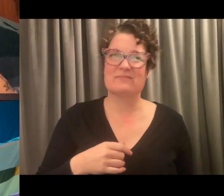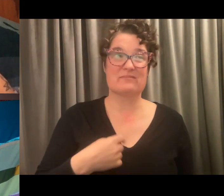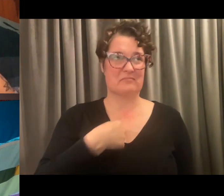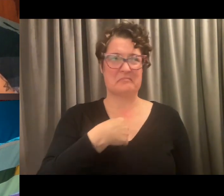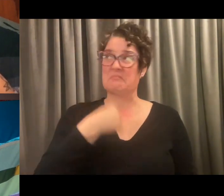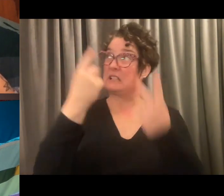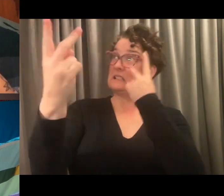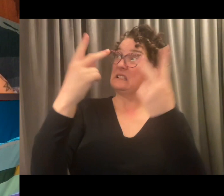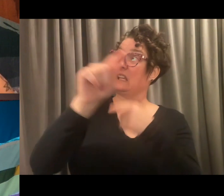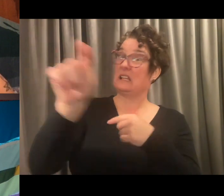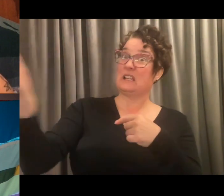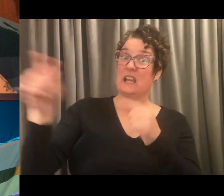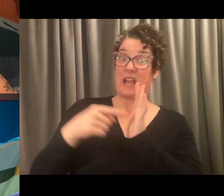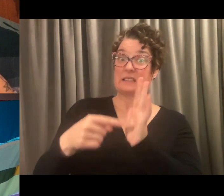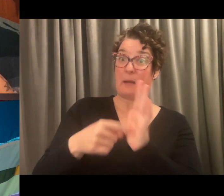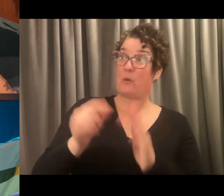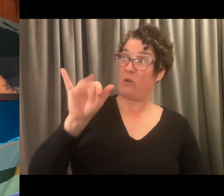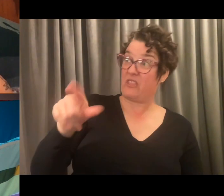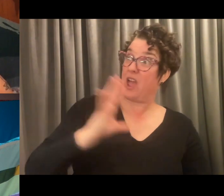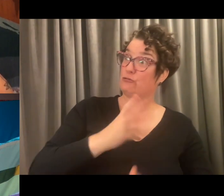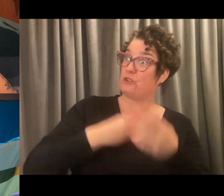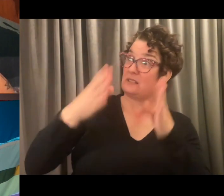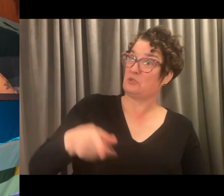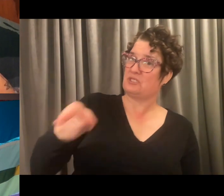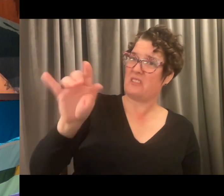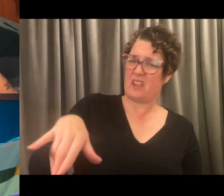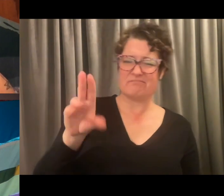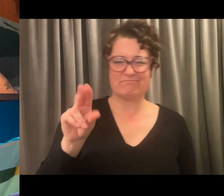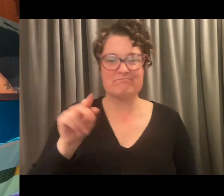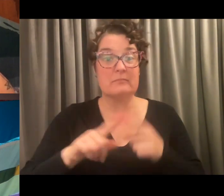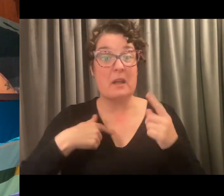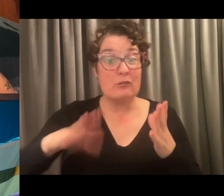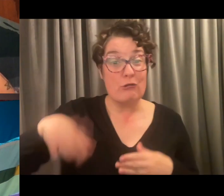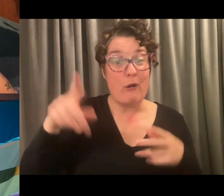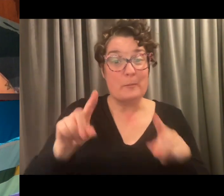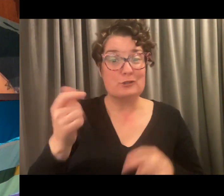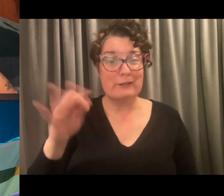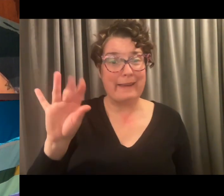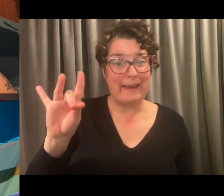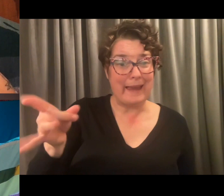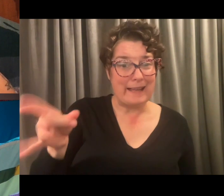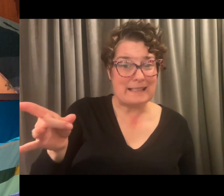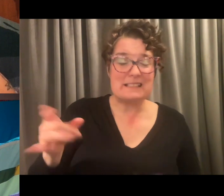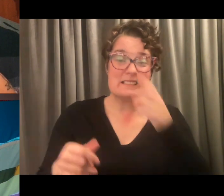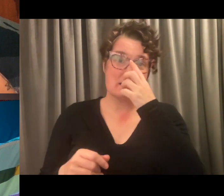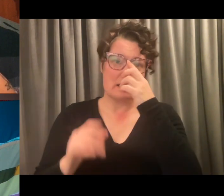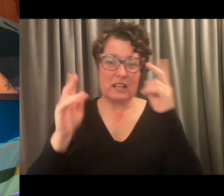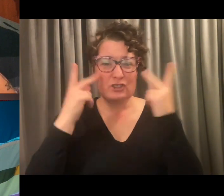But growing up in the eighties, you know, the people that we saw on tv, Rebekah: Boy George. Nomy: Exactly, Boy George,